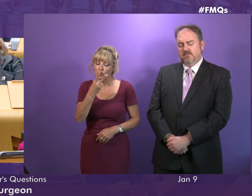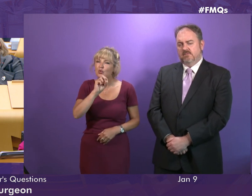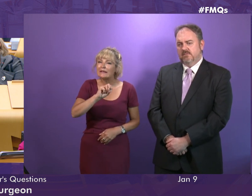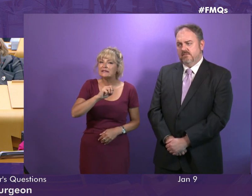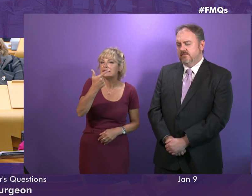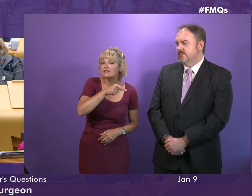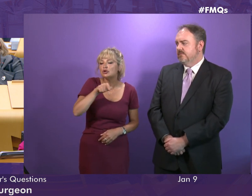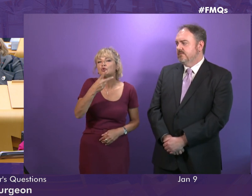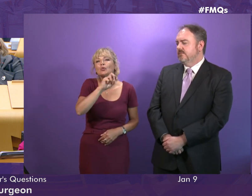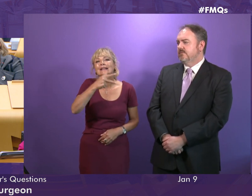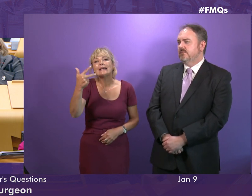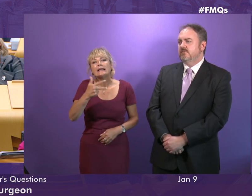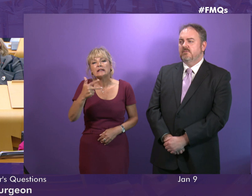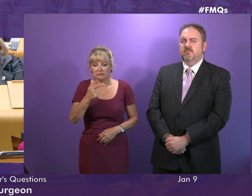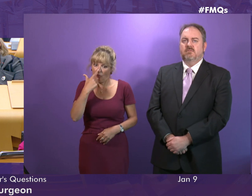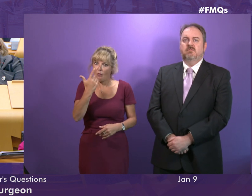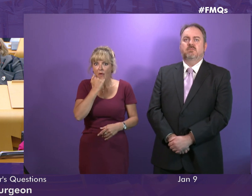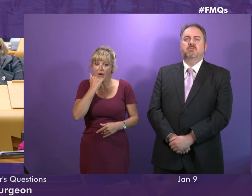In 2017-18, there was a record high number of Scotland-domiciled full-time first-degree